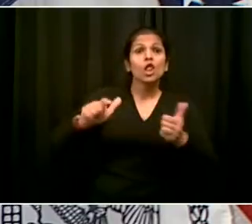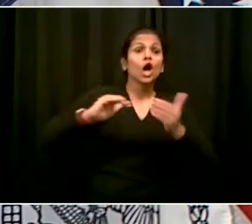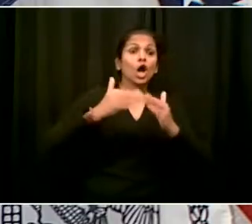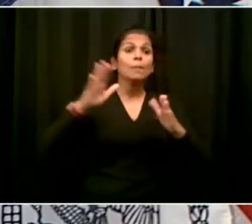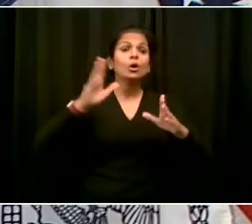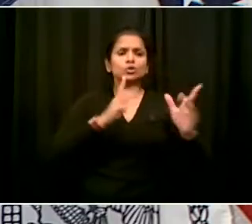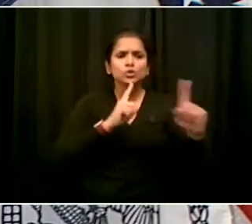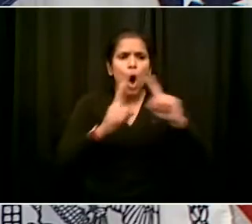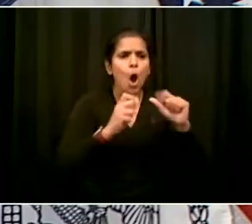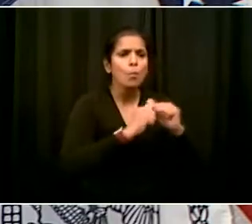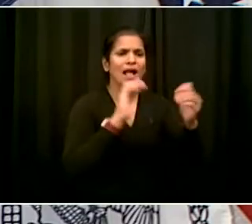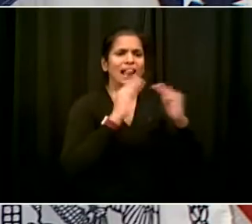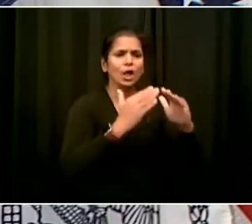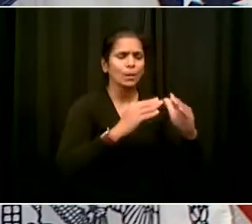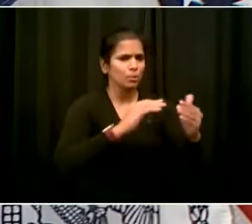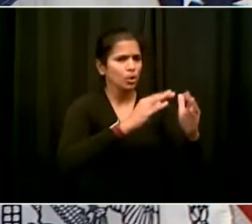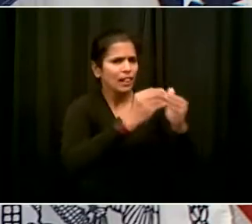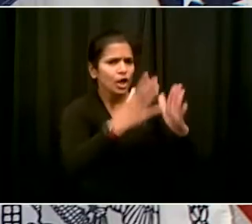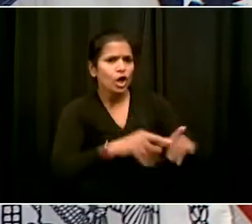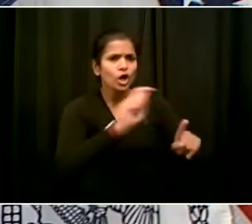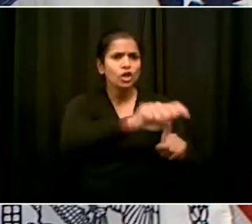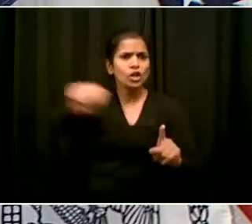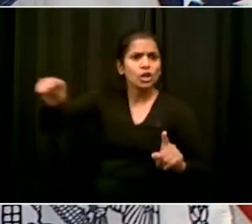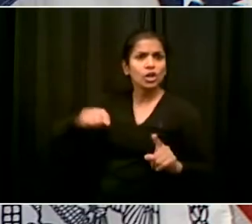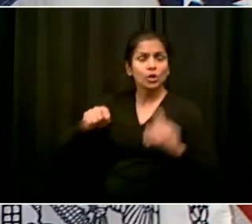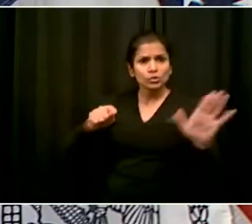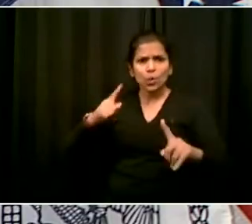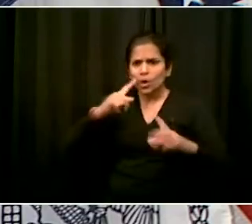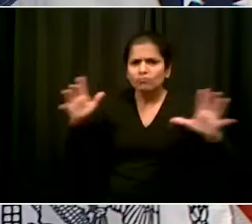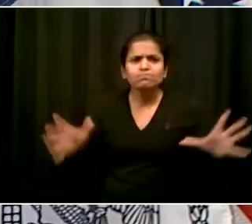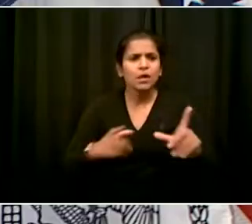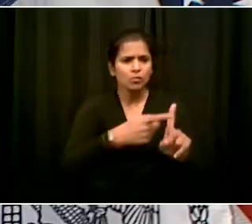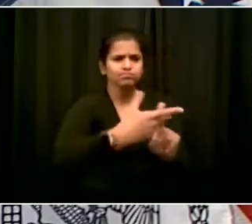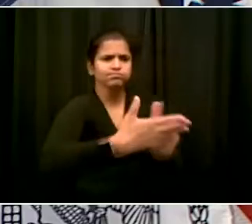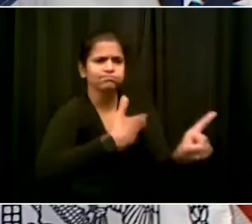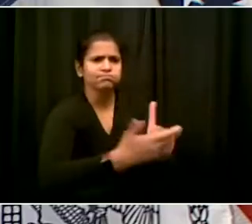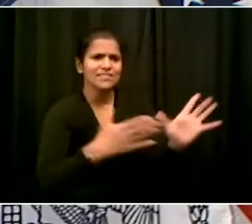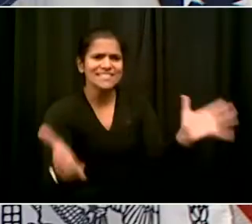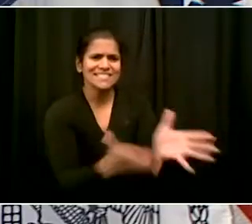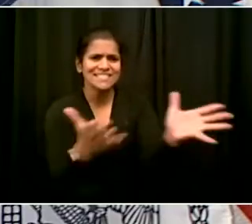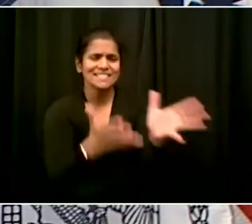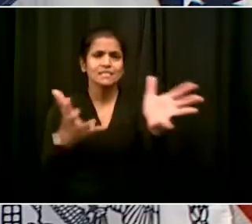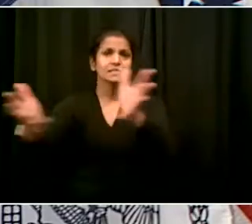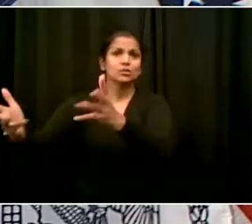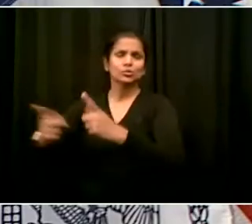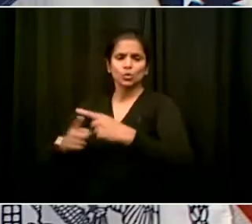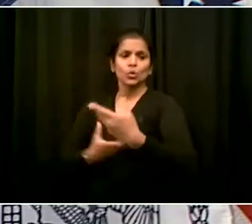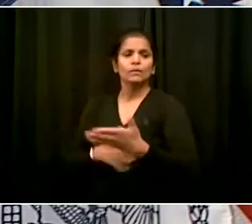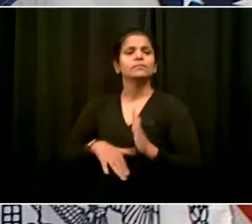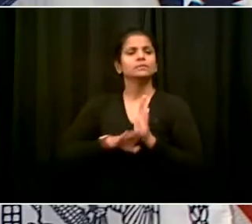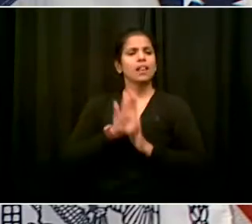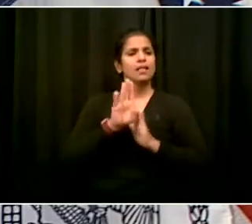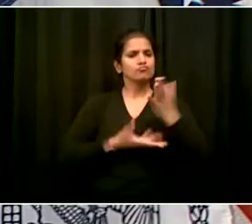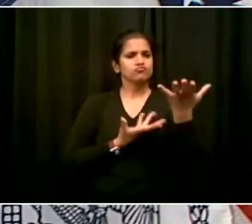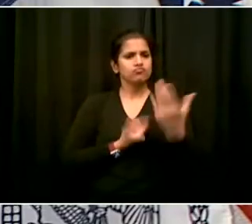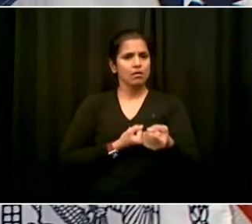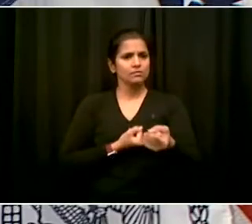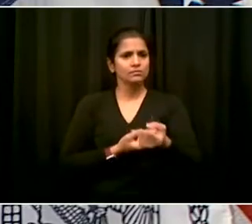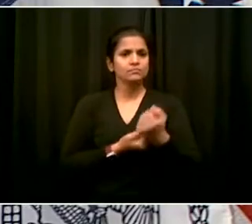WILL ENGENDEDER TRTRSUT.T. COMMUNITY LEADERS, THEY WANT TO HEAR FROM PEOPLE THEY TRUSTST THAT TTE H GRASSRSROOTS